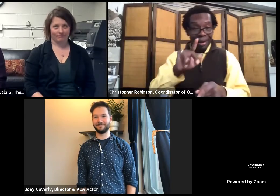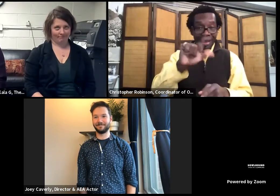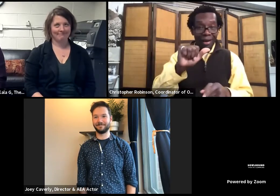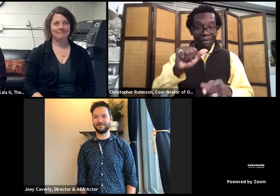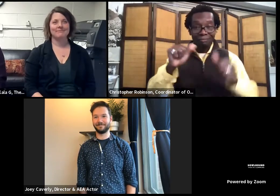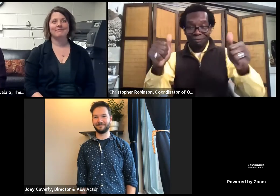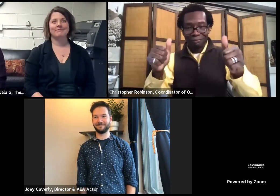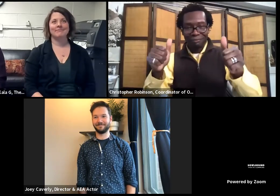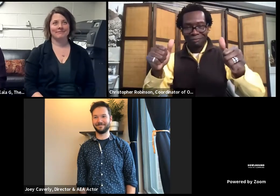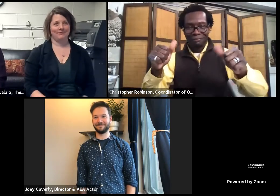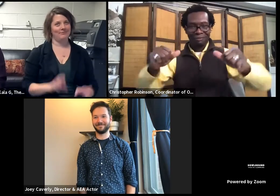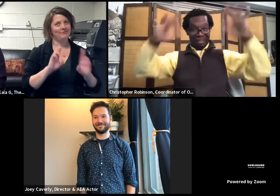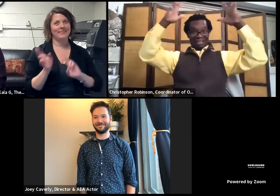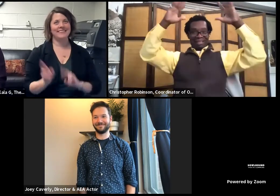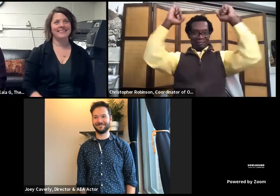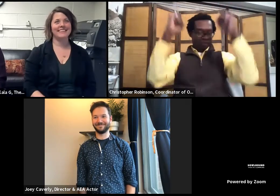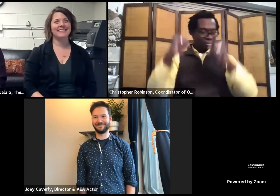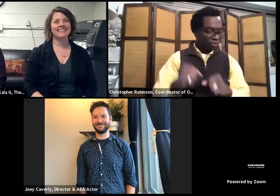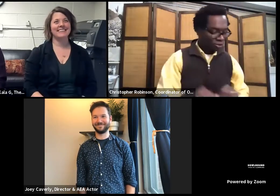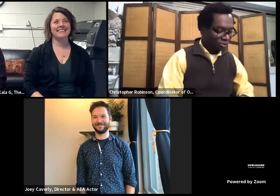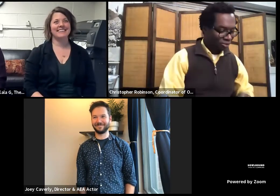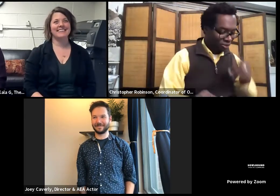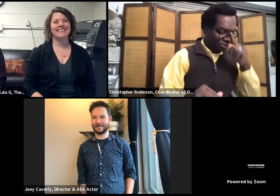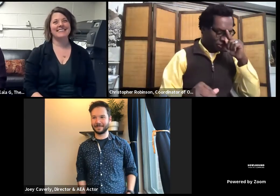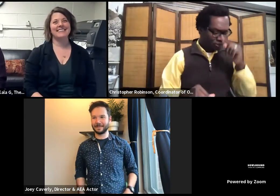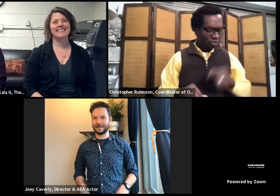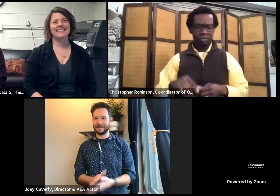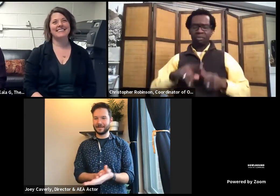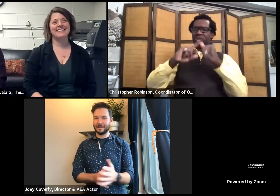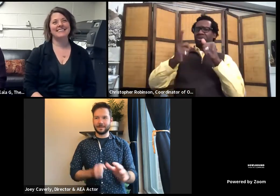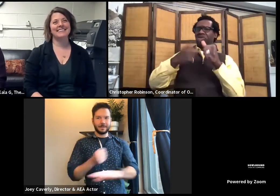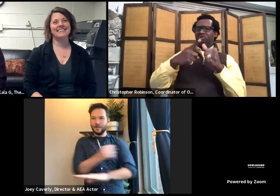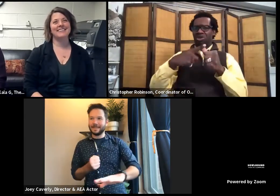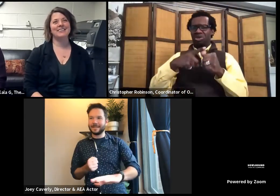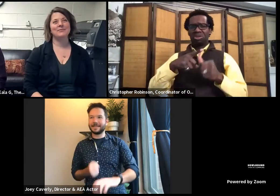So Annie, Kala, Joey, I think we're ready to get moving on this.